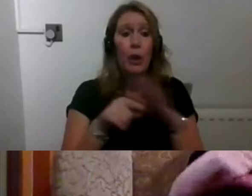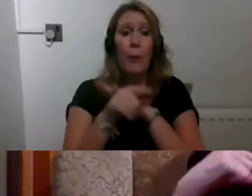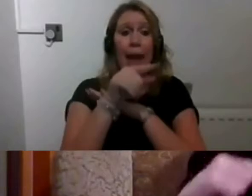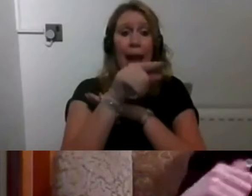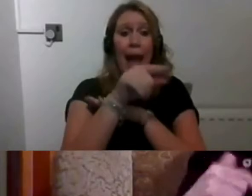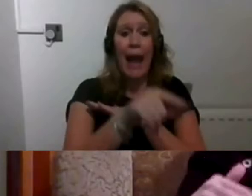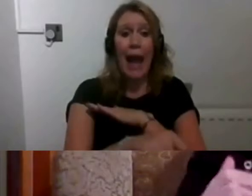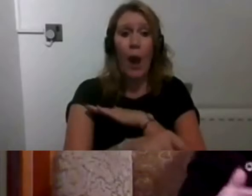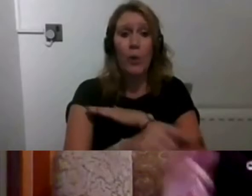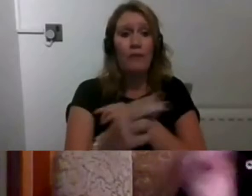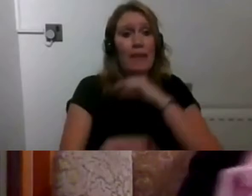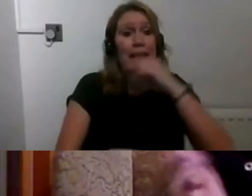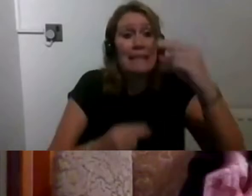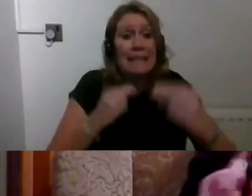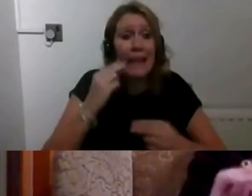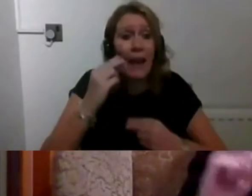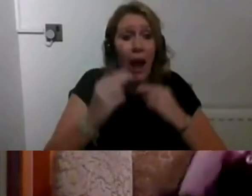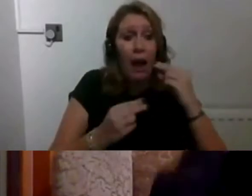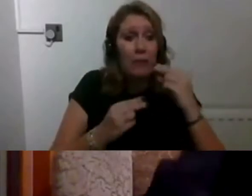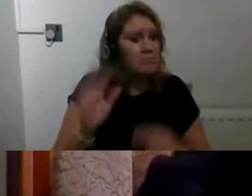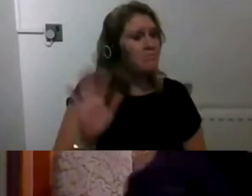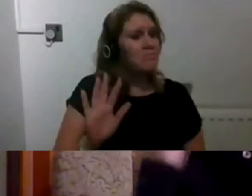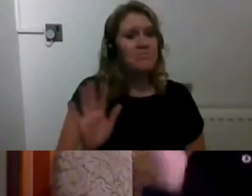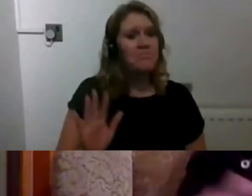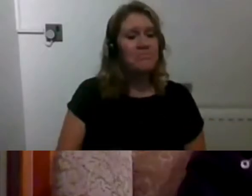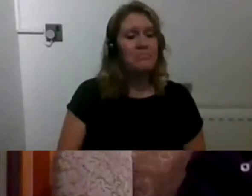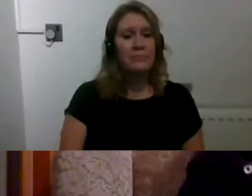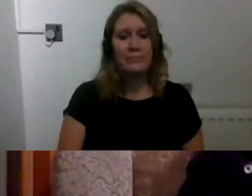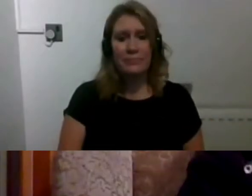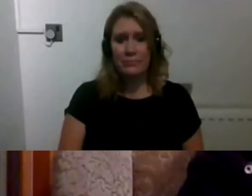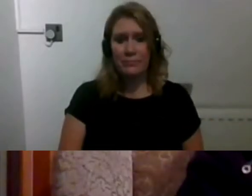Not together. No dancing.